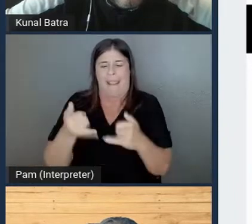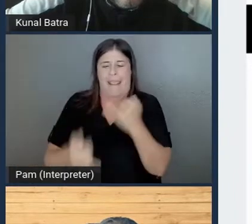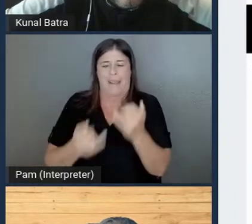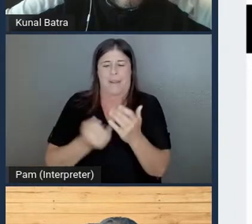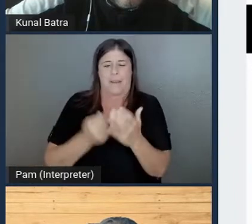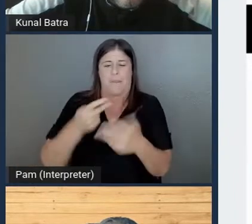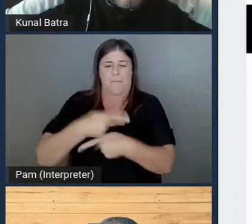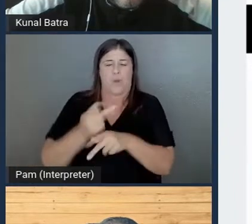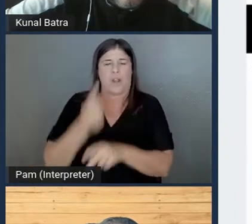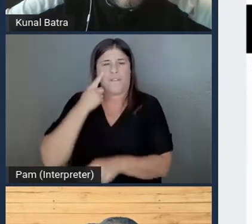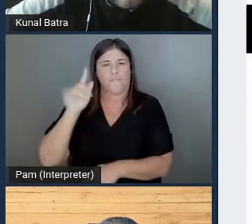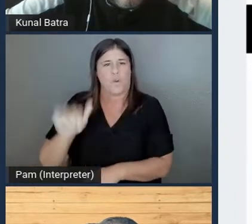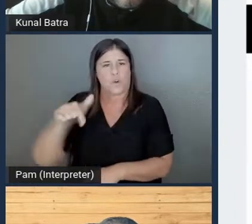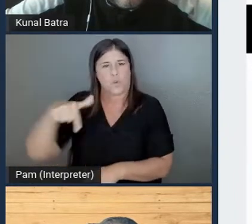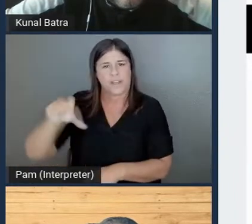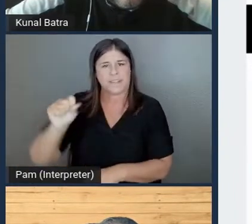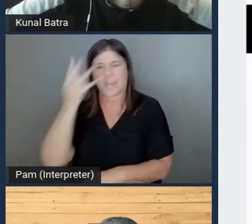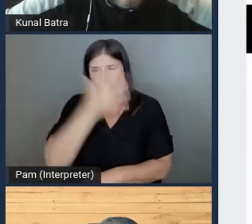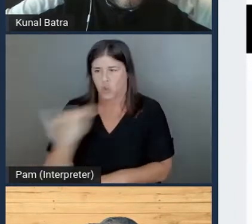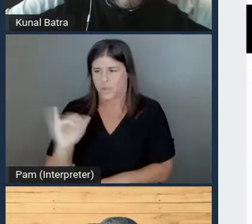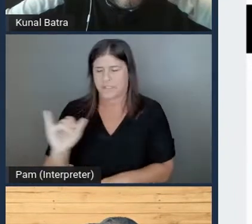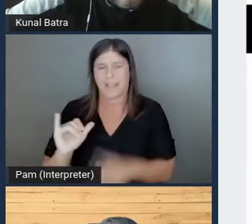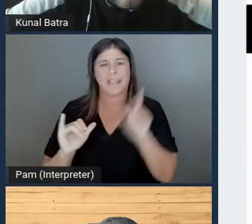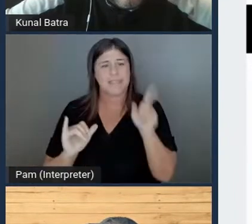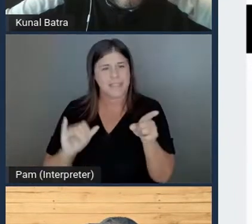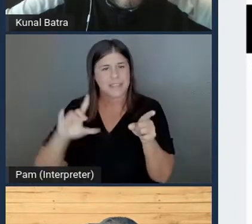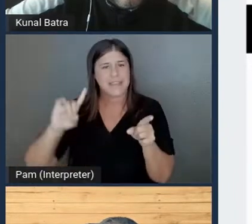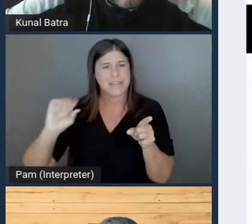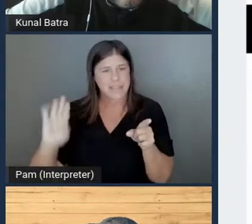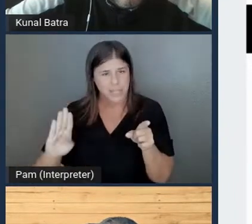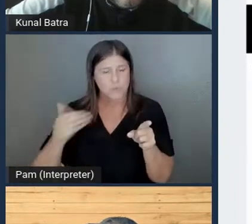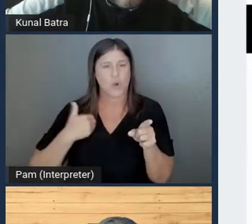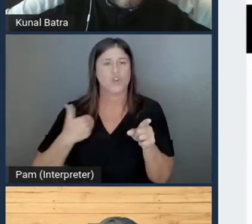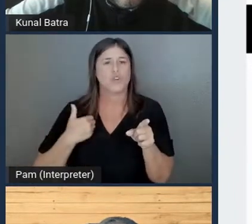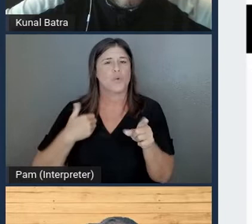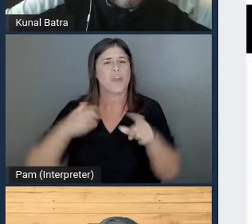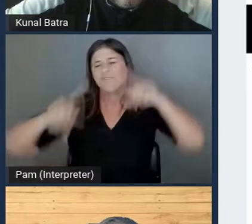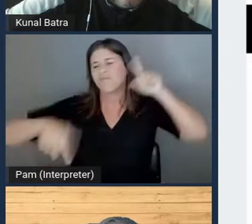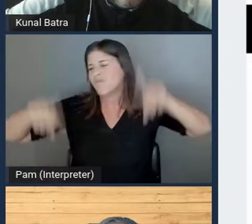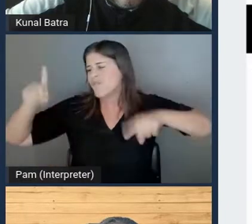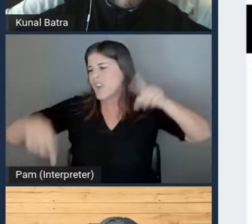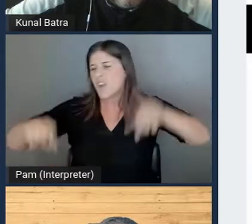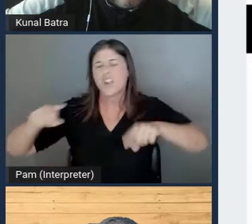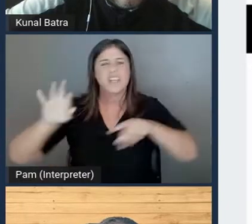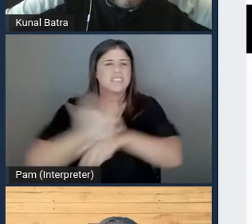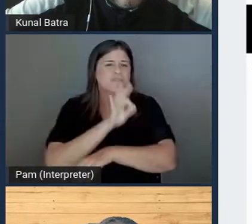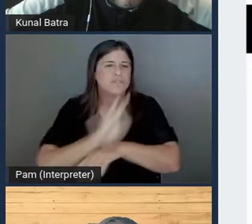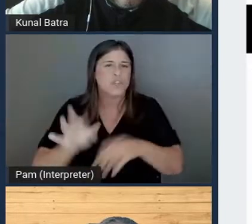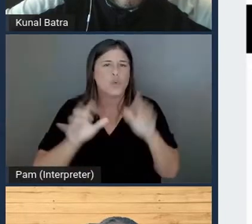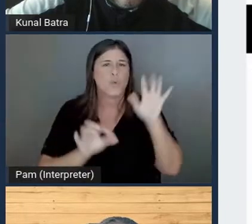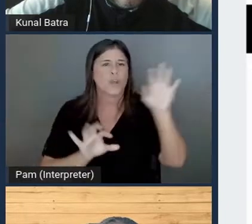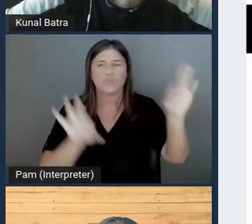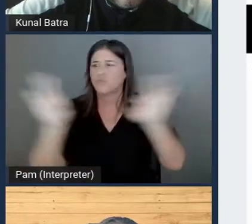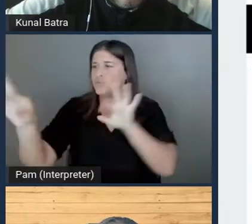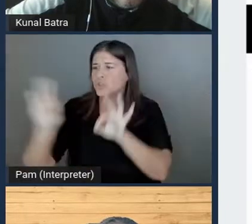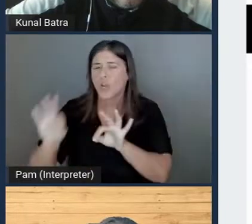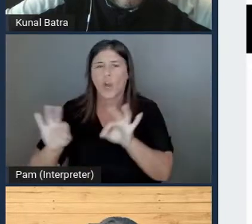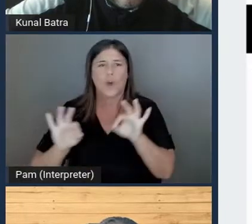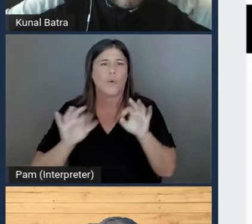So this is a dashboard. You have various filters that you want to segment and slice and dice your data about.